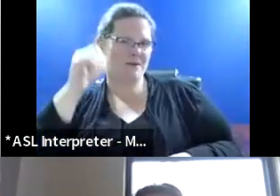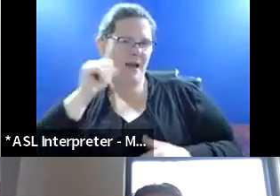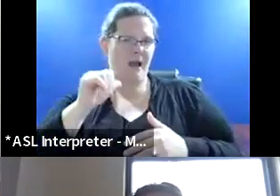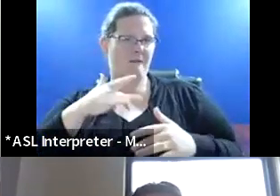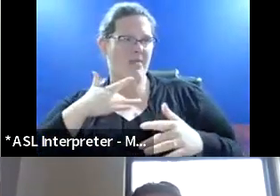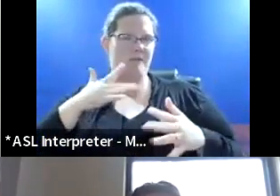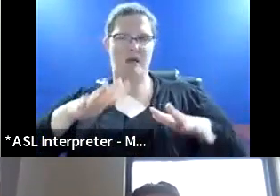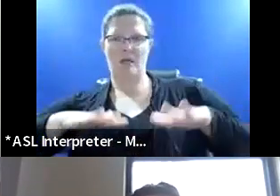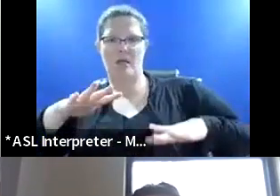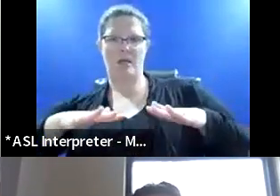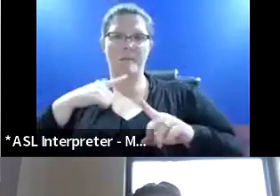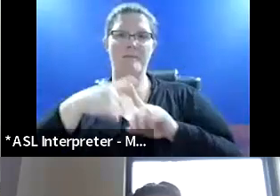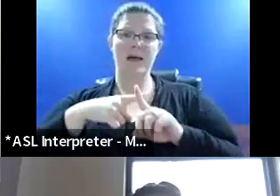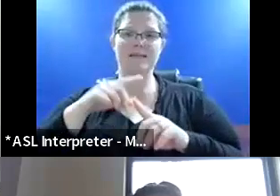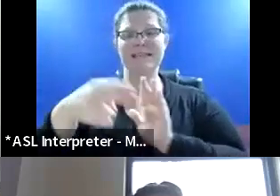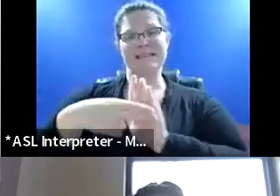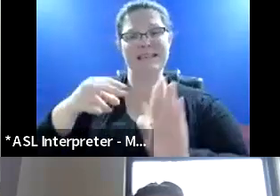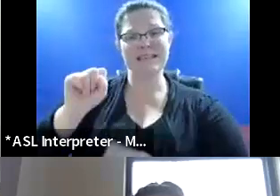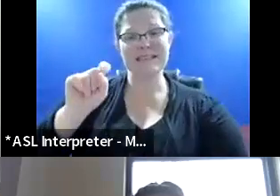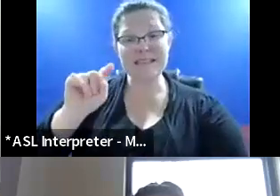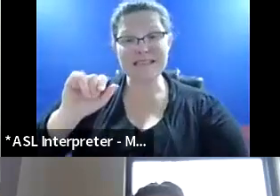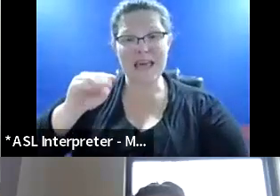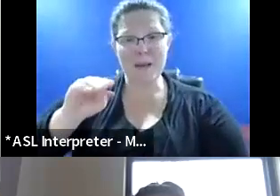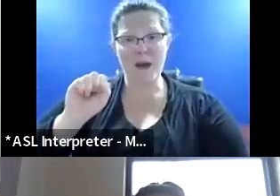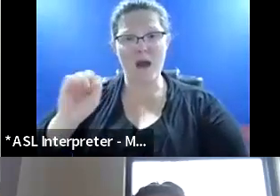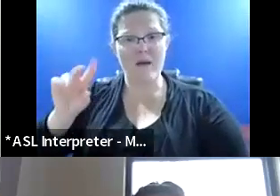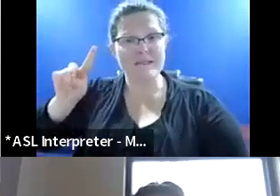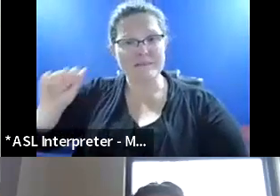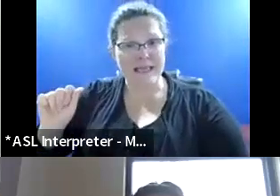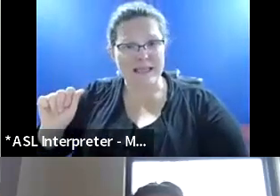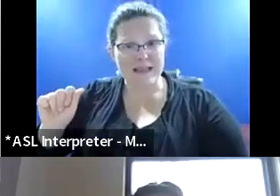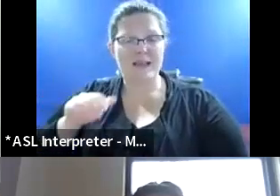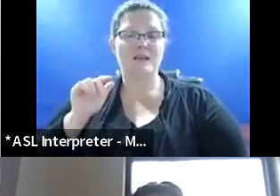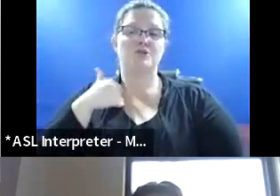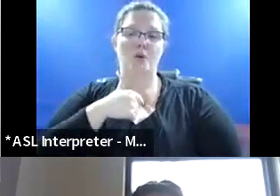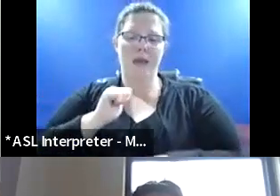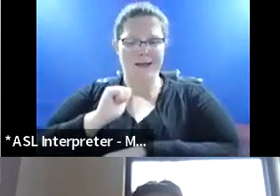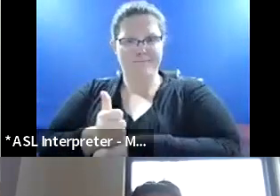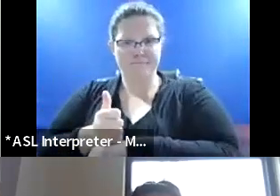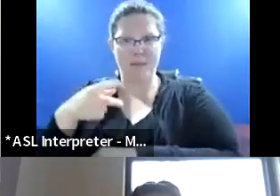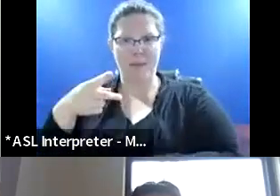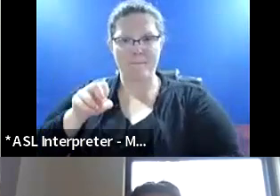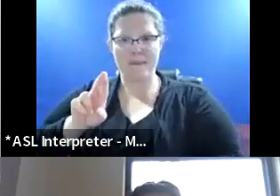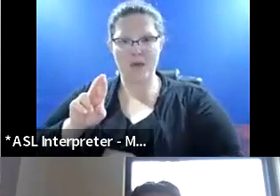THEY WERE AFRAID TO GO TO COURT OR DIDN'T FEEL COMFORTABLE ADVOCATING THEIR CHILD IN COURT FOR THE SAME REASONS THEY DIDN'T FEEL COMFORTABLE GOING TO SCHOOL WITH TEACHERS AND PEOPLE WHO SEEMED LIKE THEY KNEW A LOT MORE THAN THEY DID ABOUT THEIR CHILD.